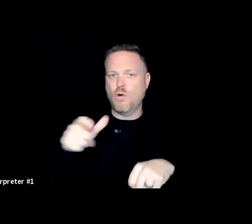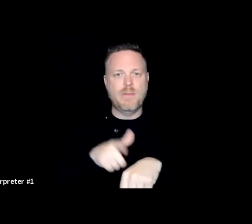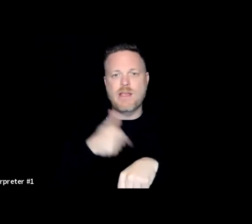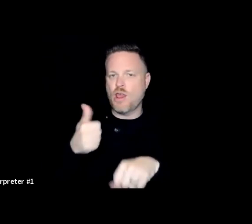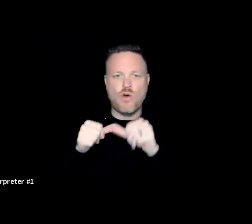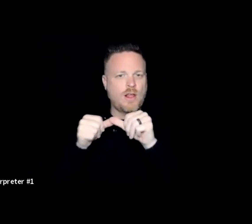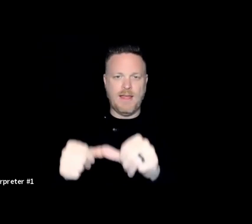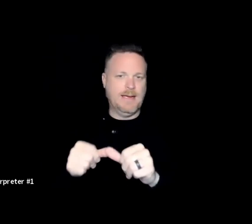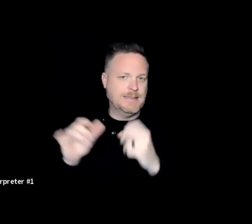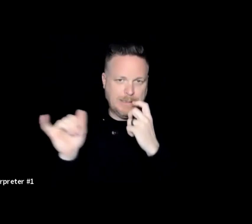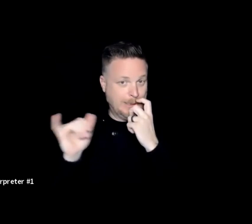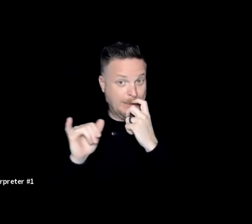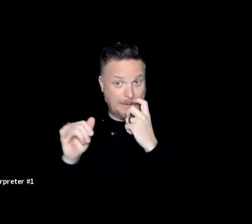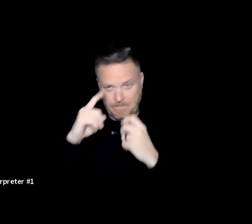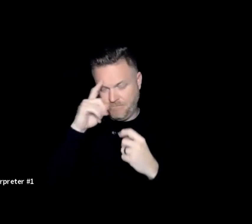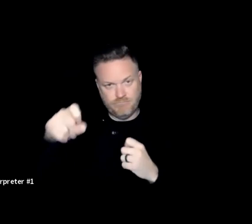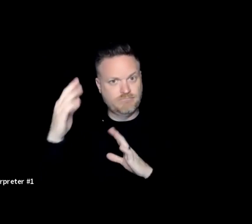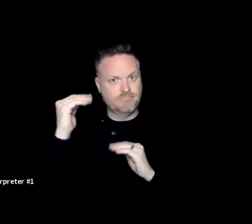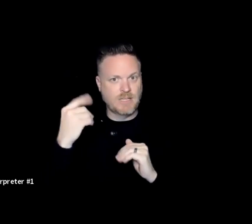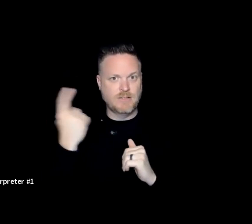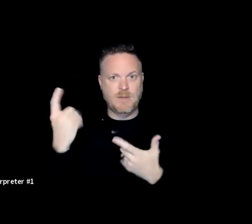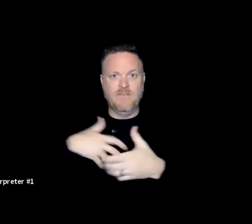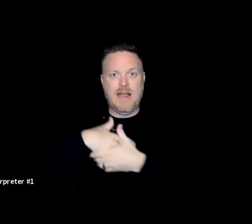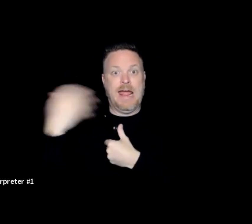because you are expecting someone from the outside to be telling them what to do.